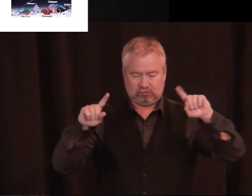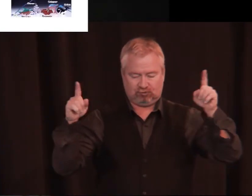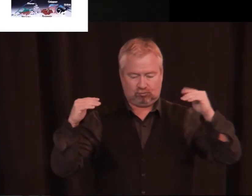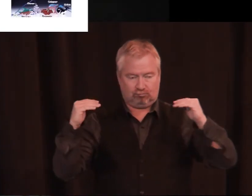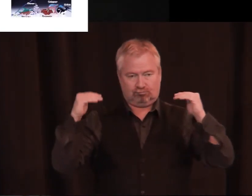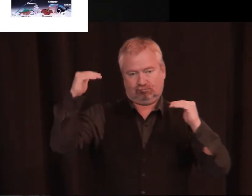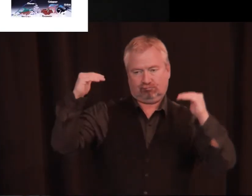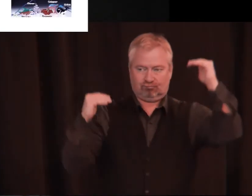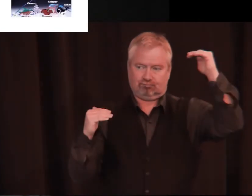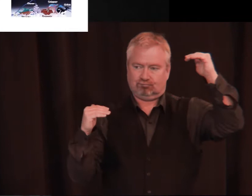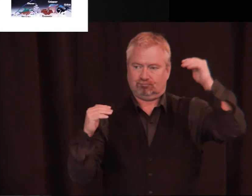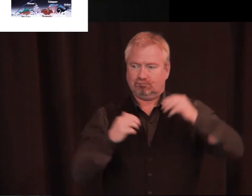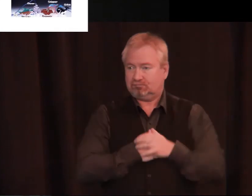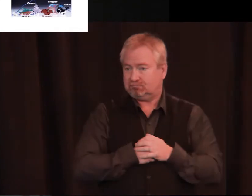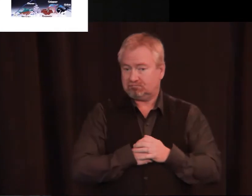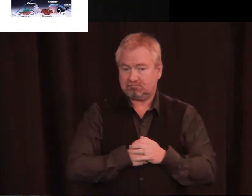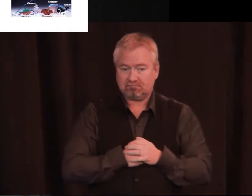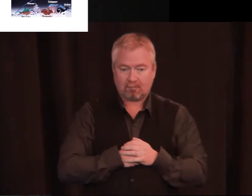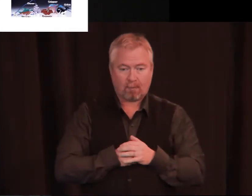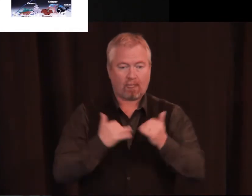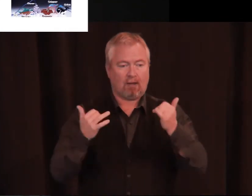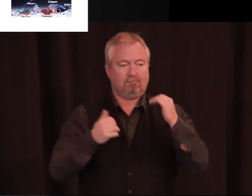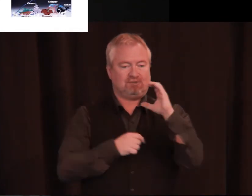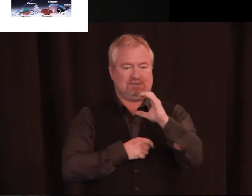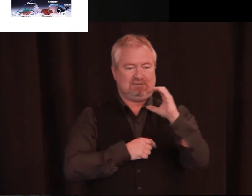Okay. So, what are the practice implications?